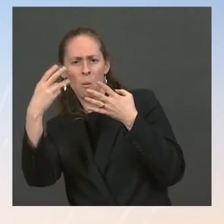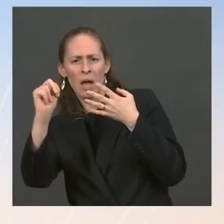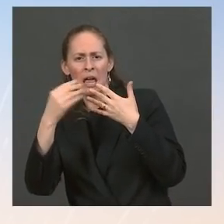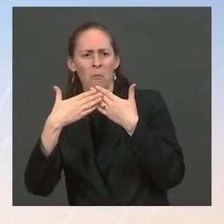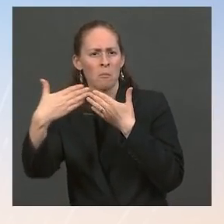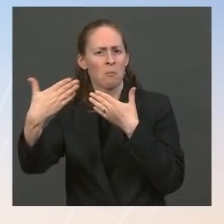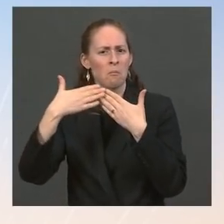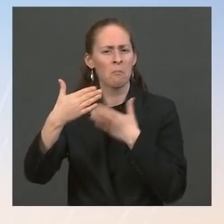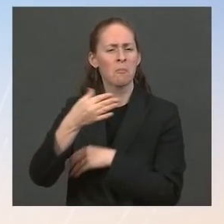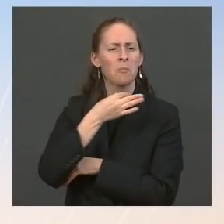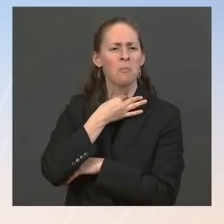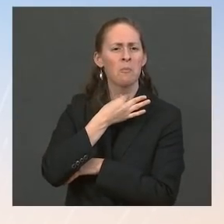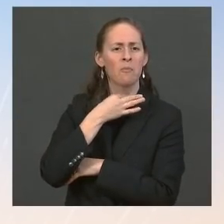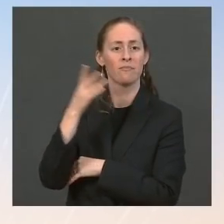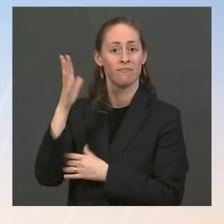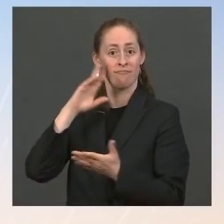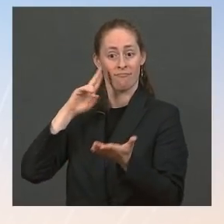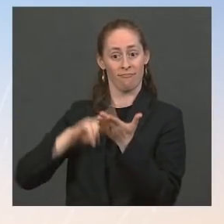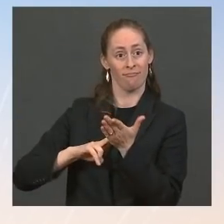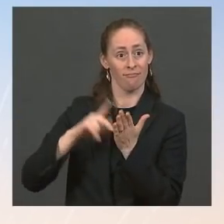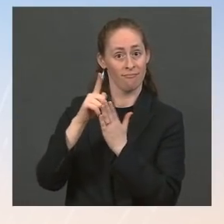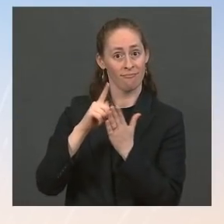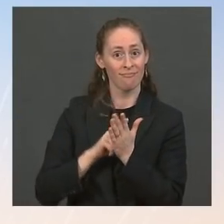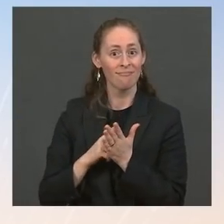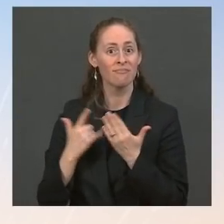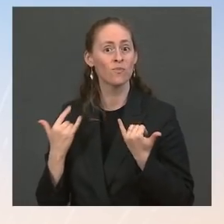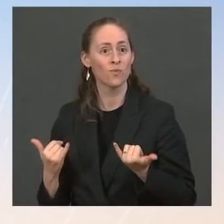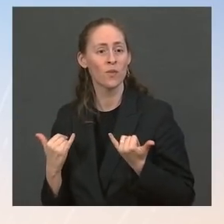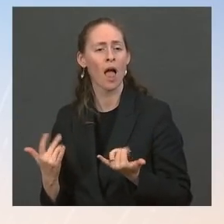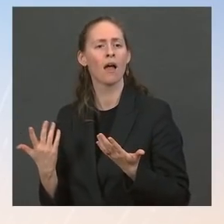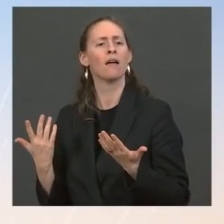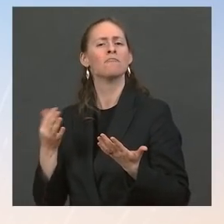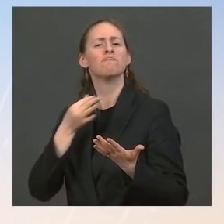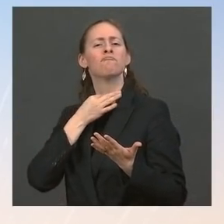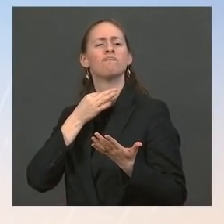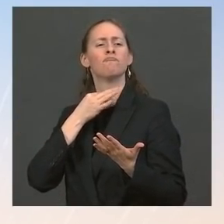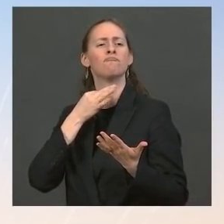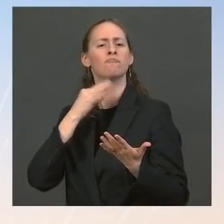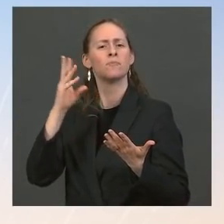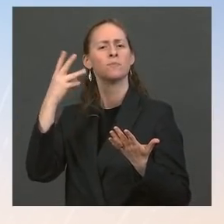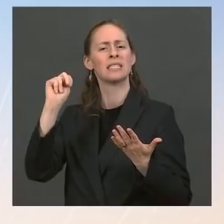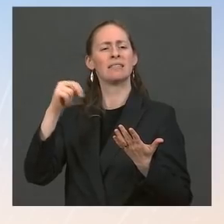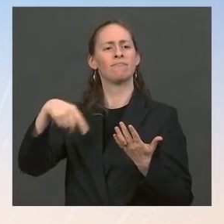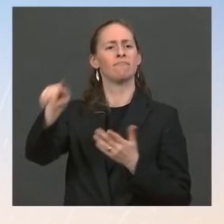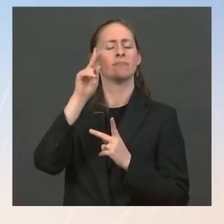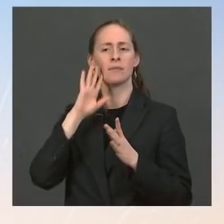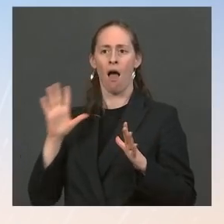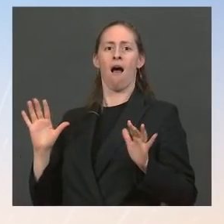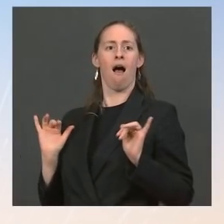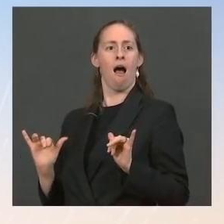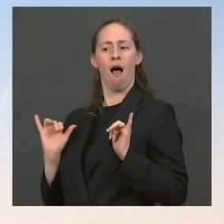When will Americans start to see this in their communities in a very real way? Ms. Psaki: Well, there are some components